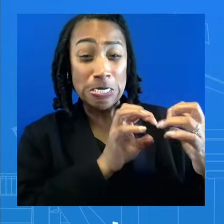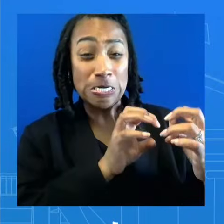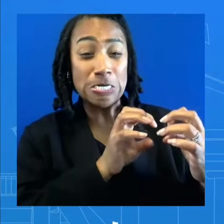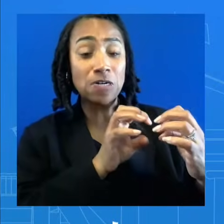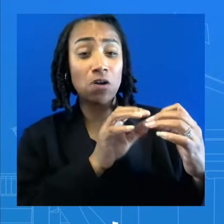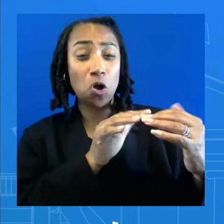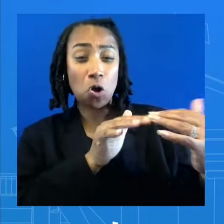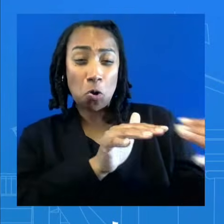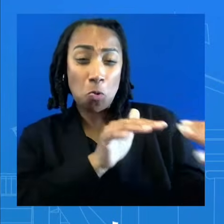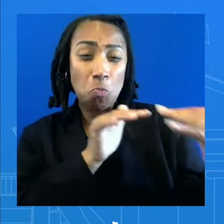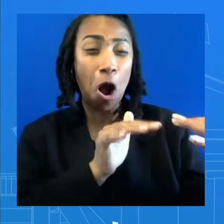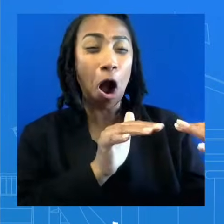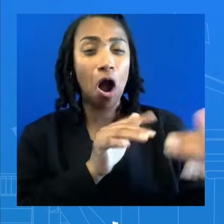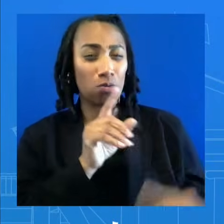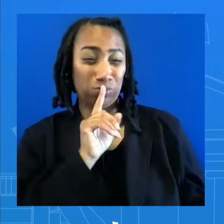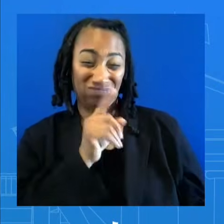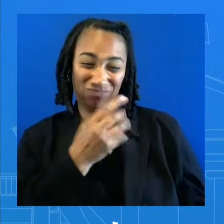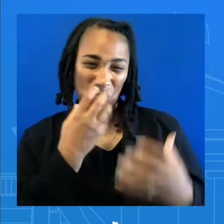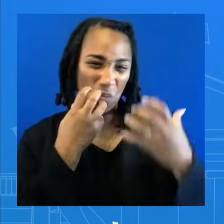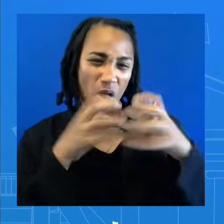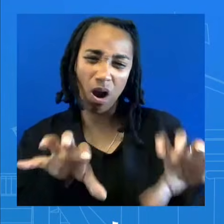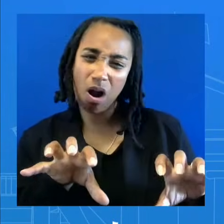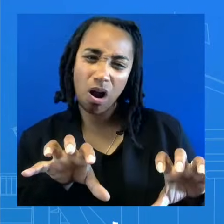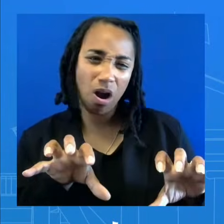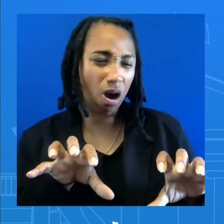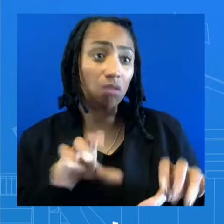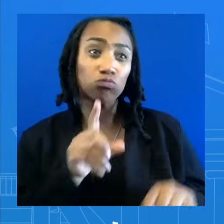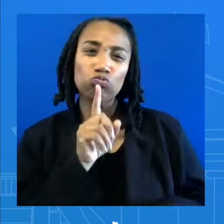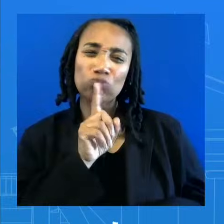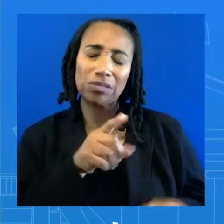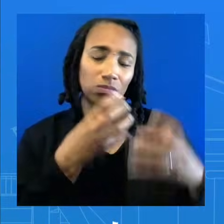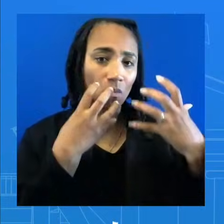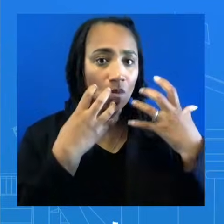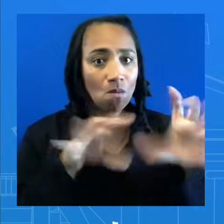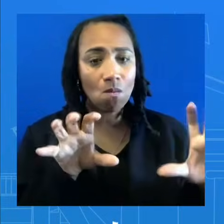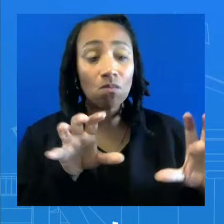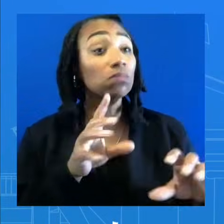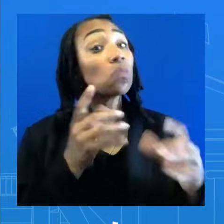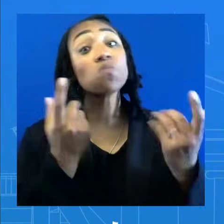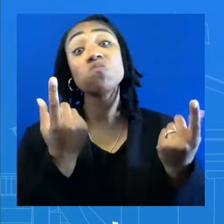that we're committed to our obligations under the Taiwan Relations Act. So, I'm not aware of any additional specific